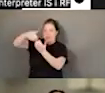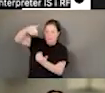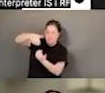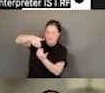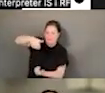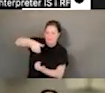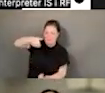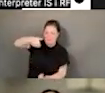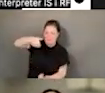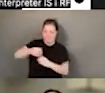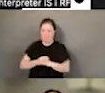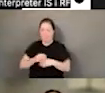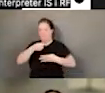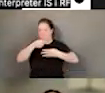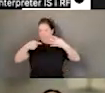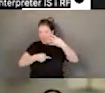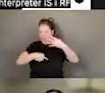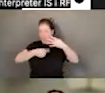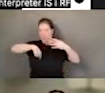And to test these criterias,